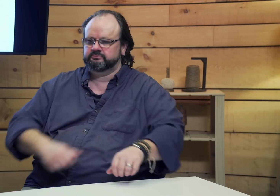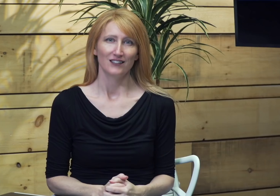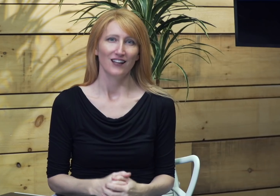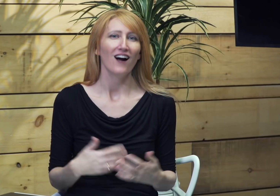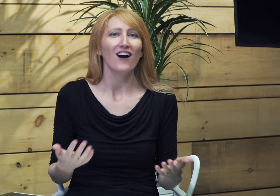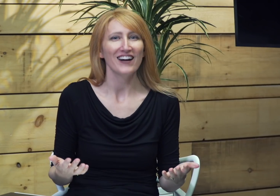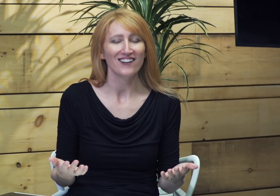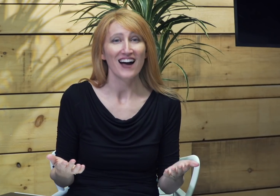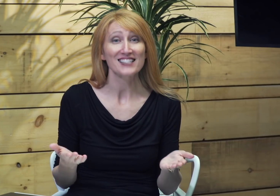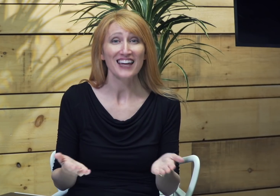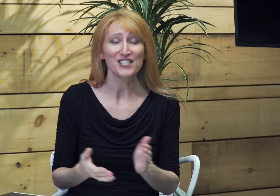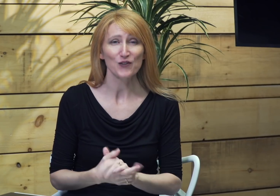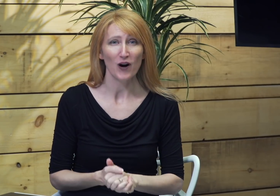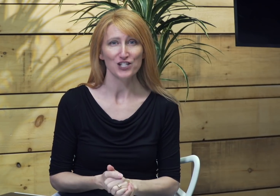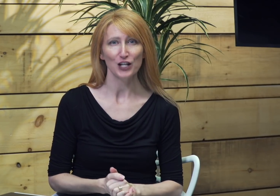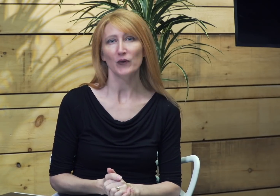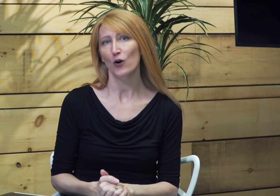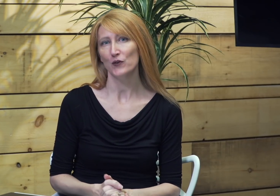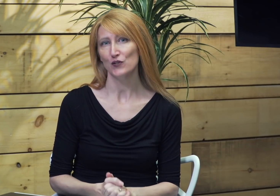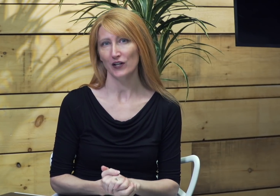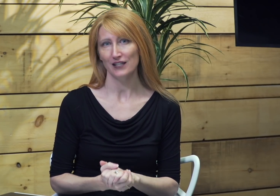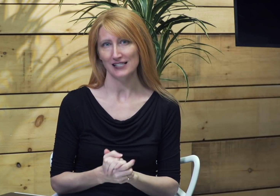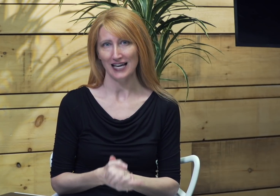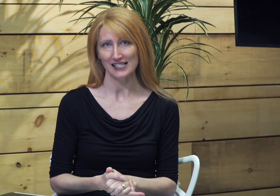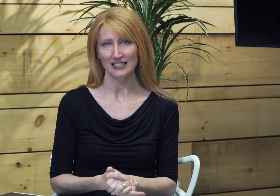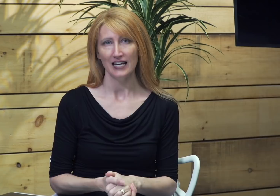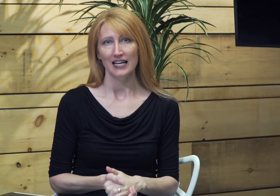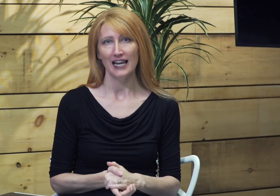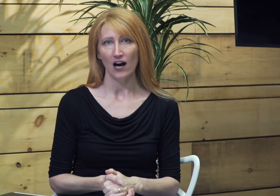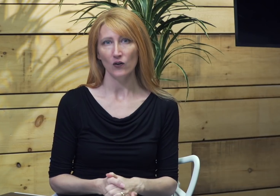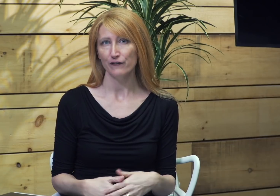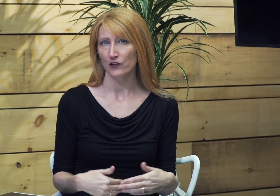Alright guys, thanks for watching. We hope you enjoyed this lesson now if you're